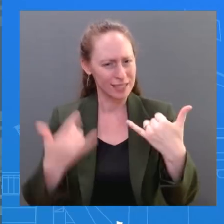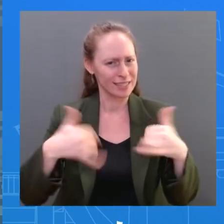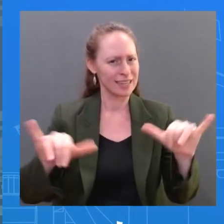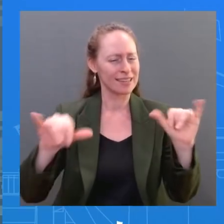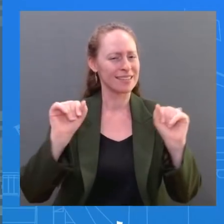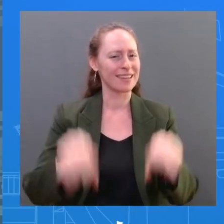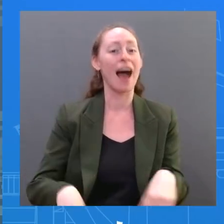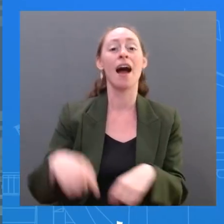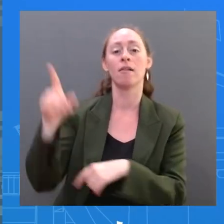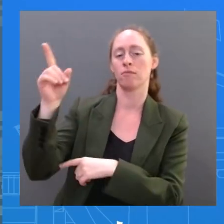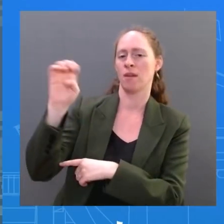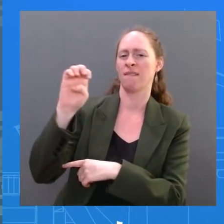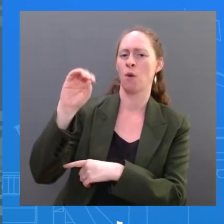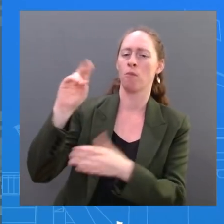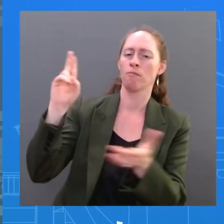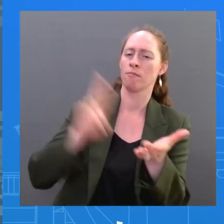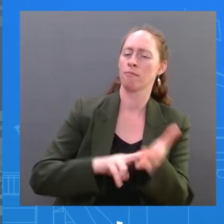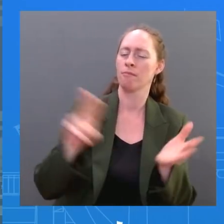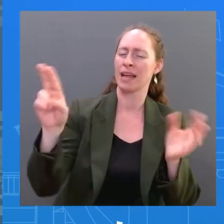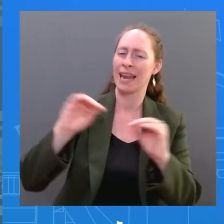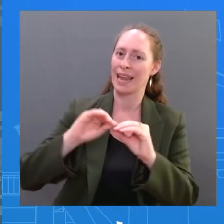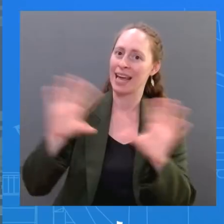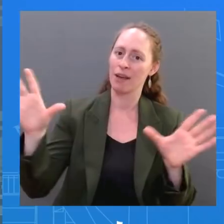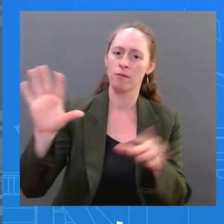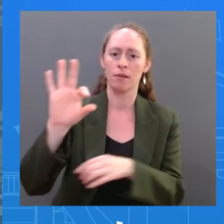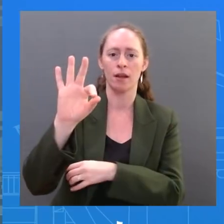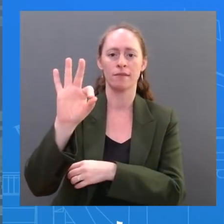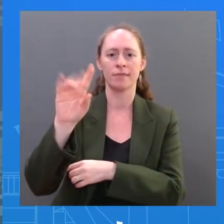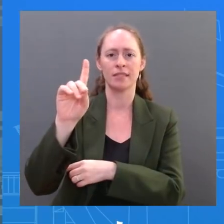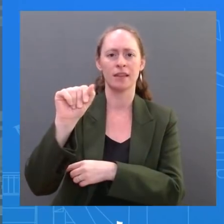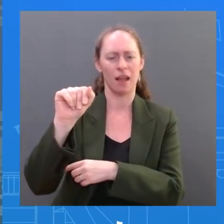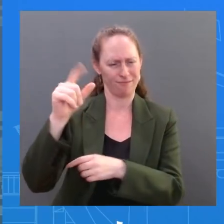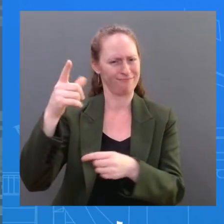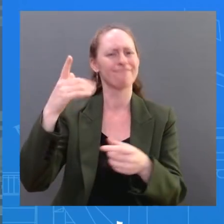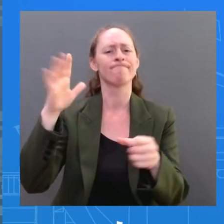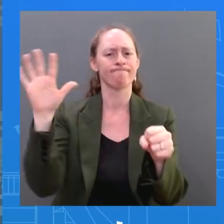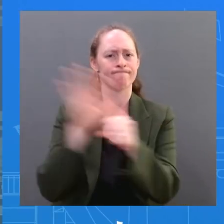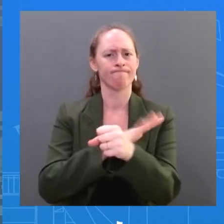to go through their scientific process and that people have the information they need to access